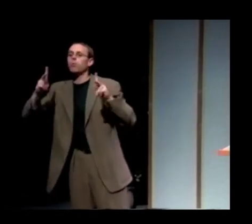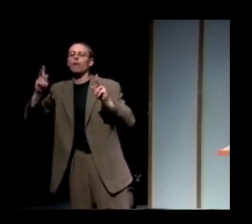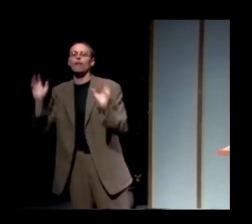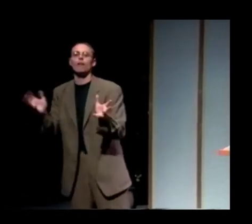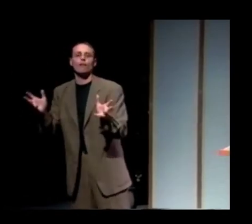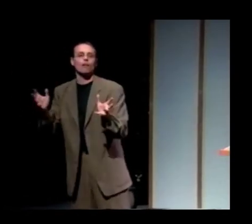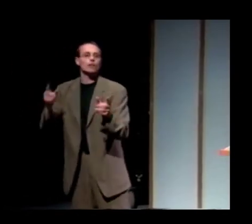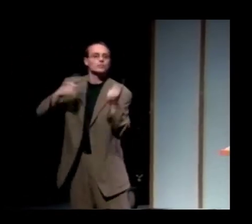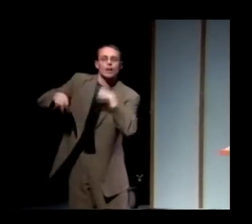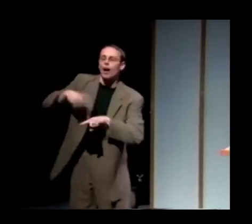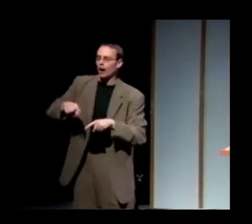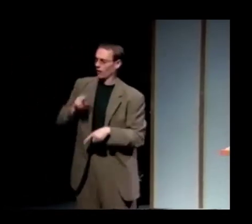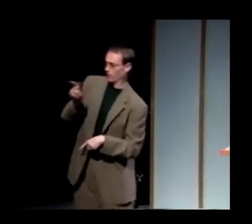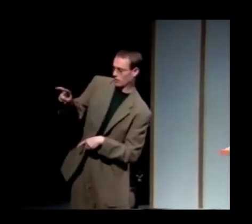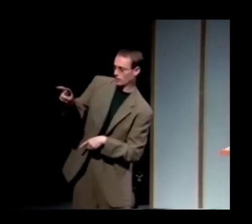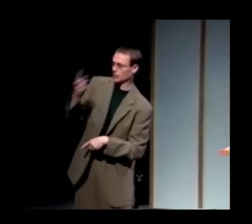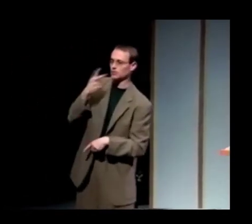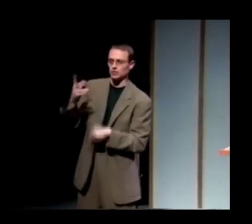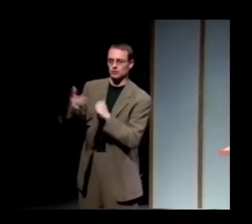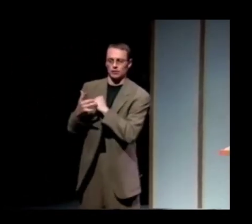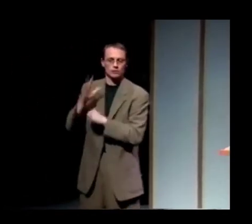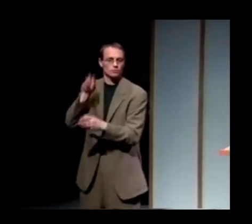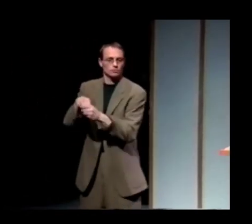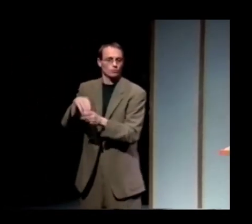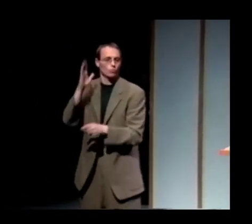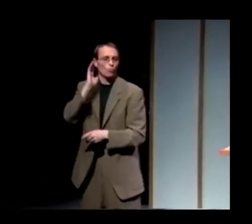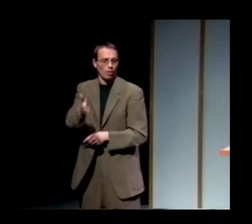FROM NOW ON WHEN YOU NOTICE PEOPLE SIGNING,